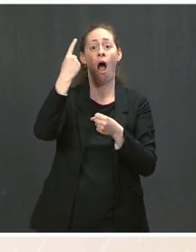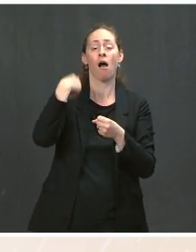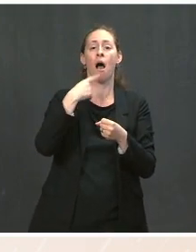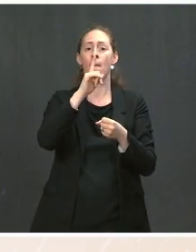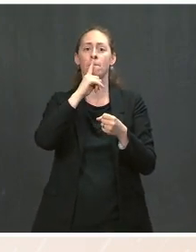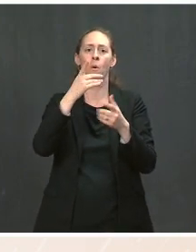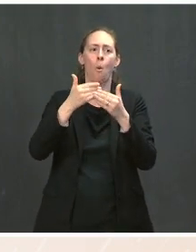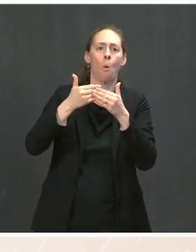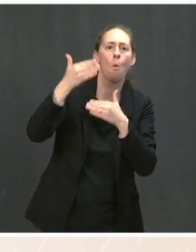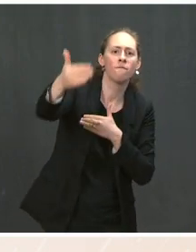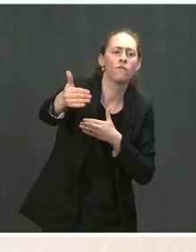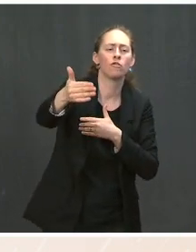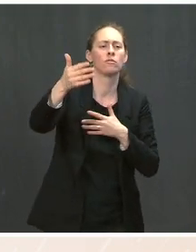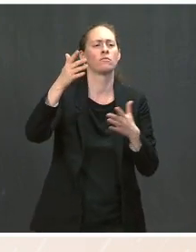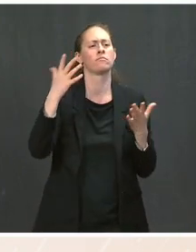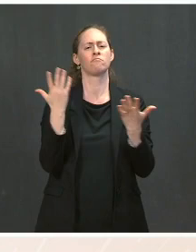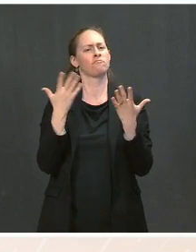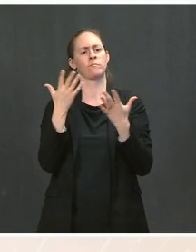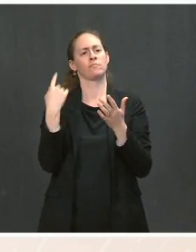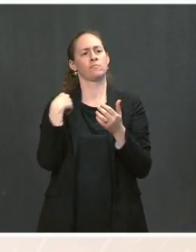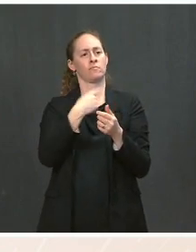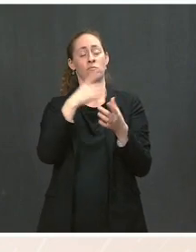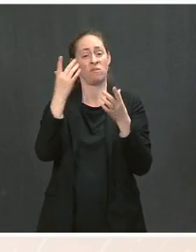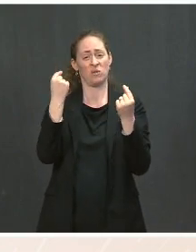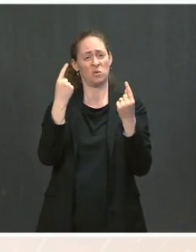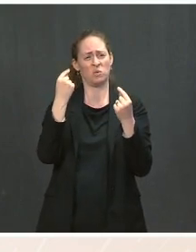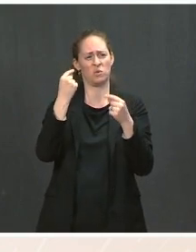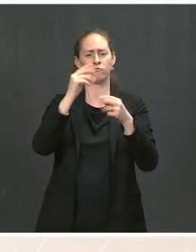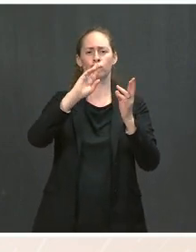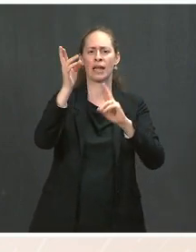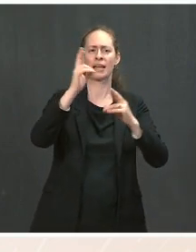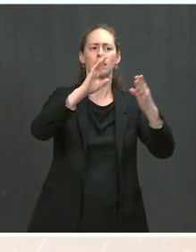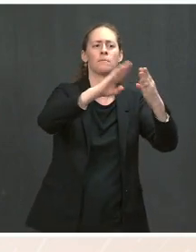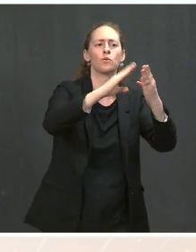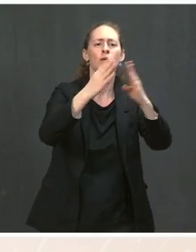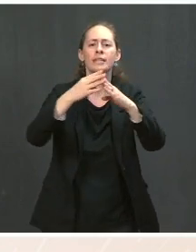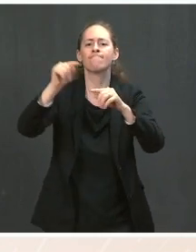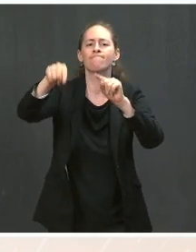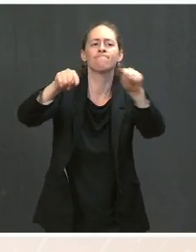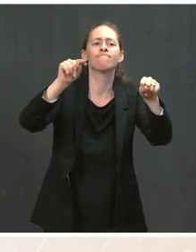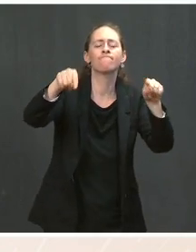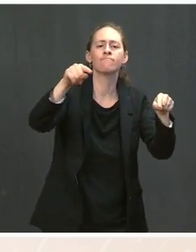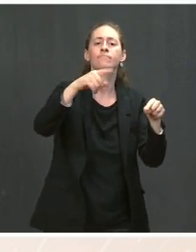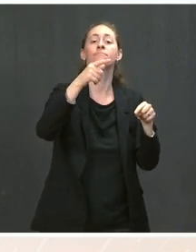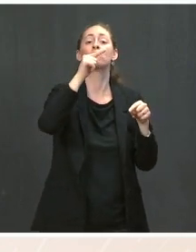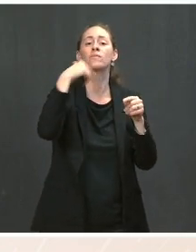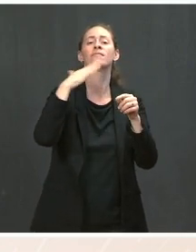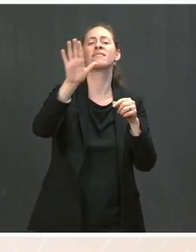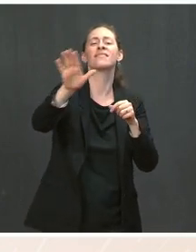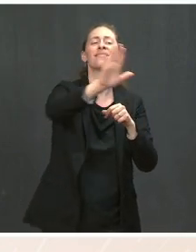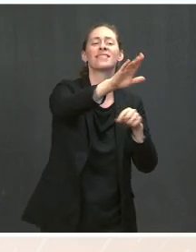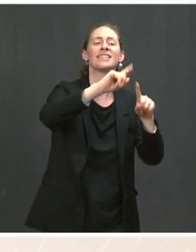our program to get fact-based messages into the hands of local messengers. More than 6,000 organizations are participating in that effort.